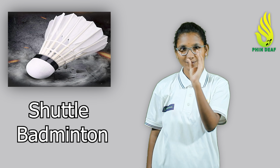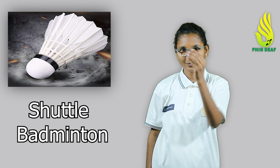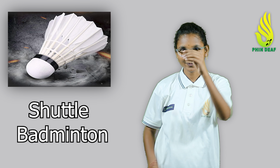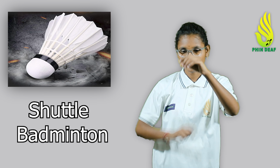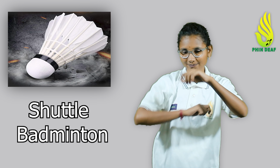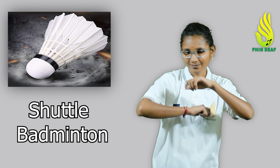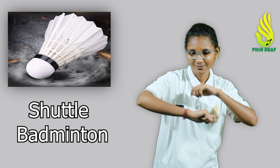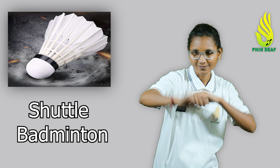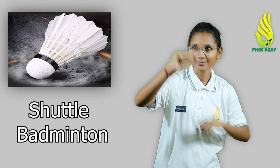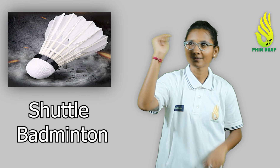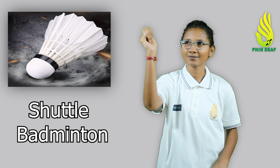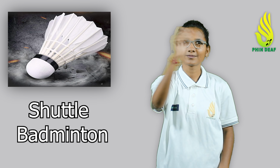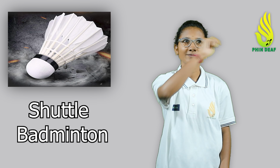Shuttle Badminton